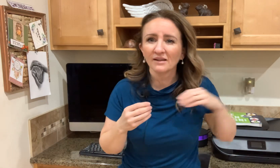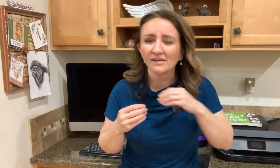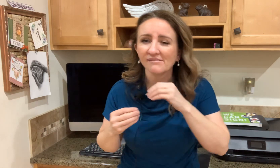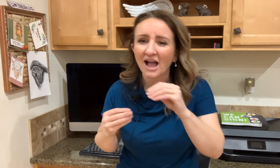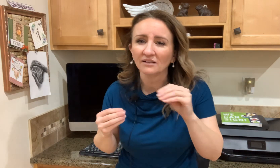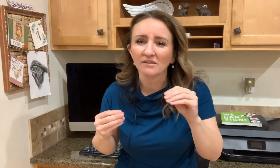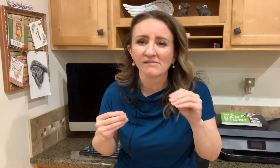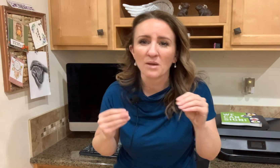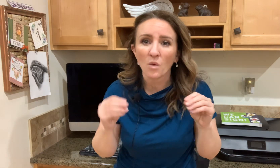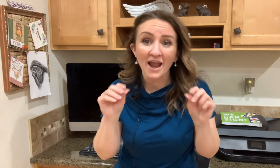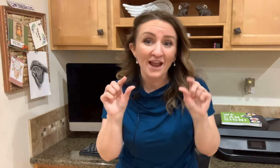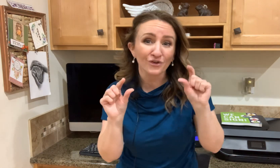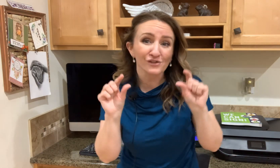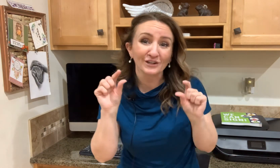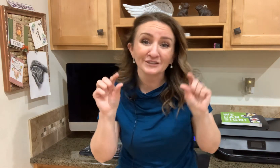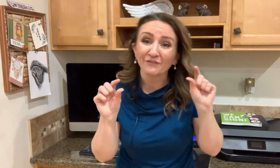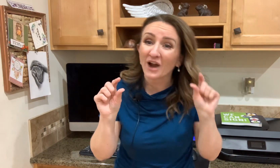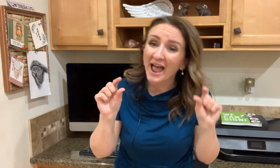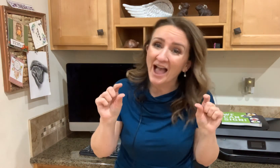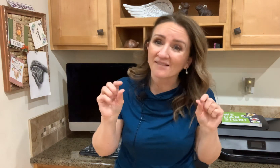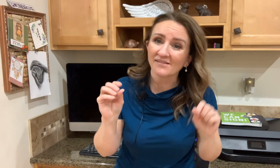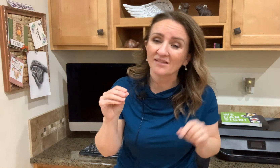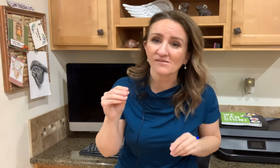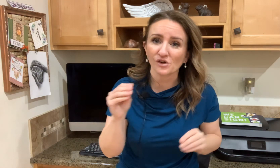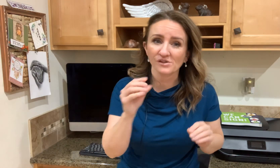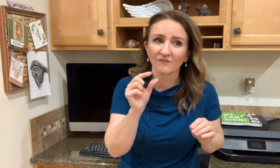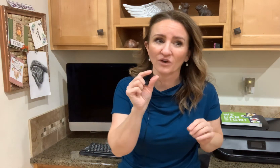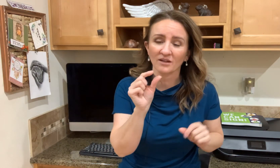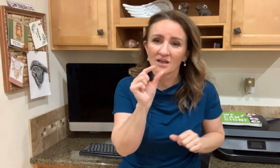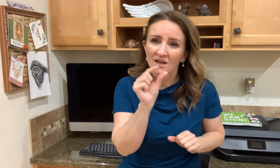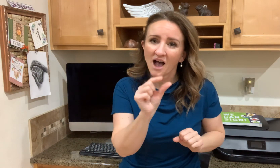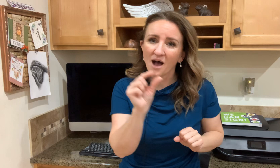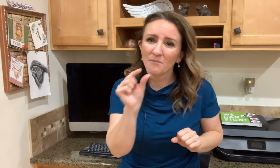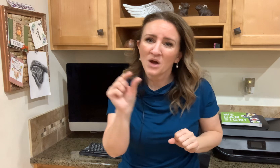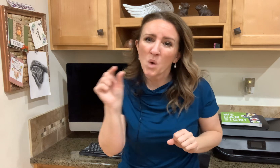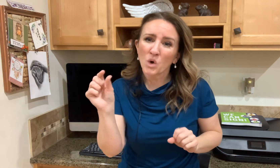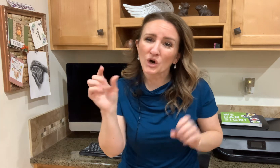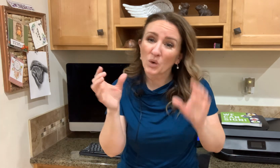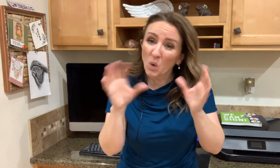exactly the same way. There's different accents, there's different word order,